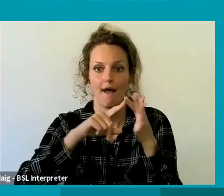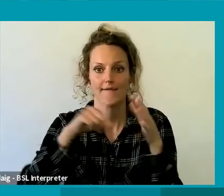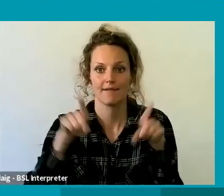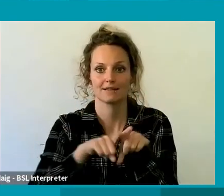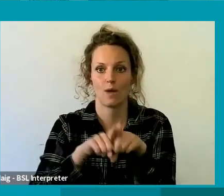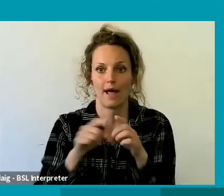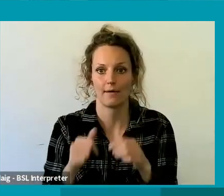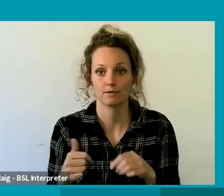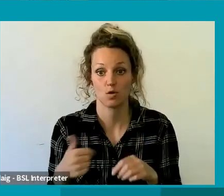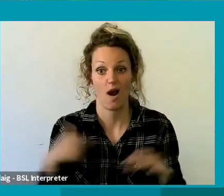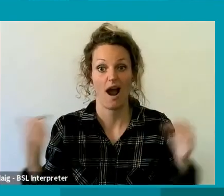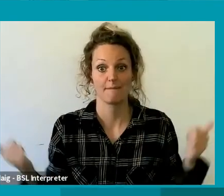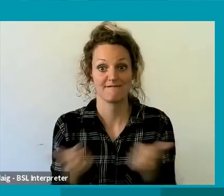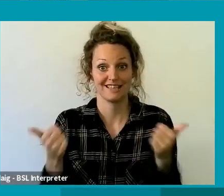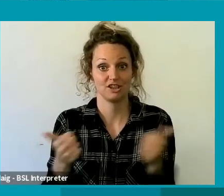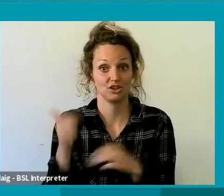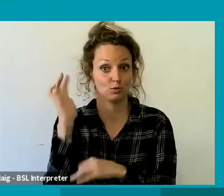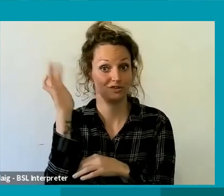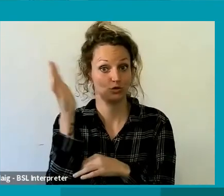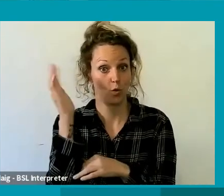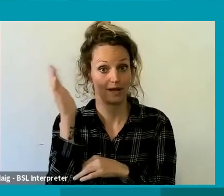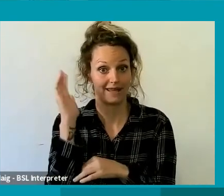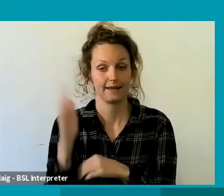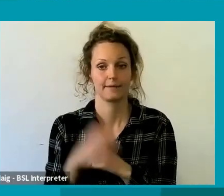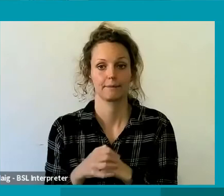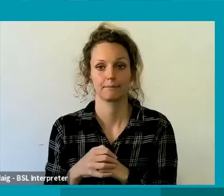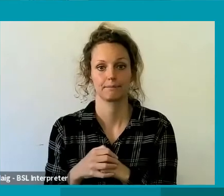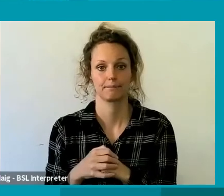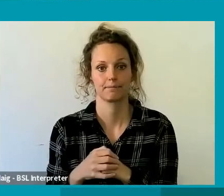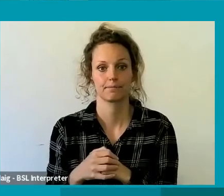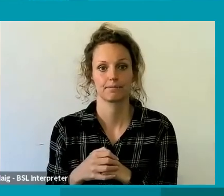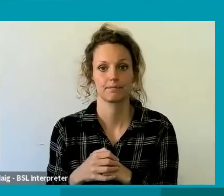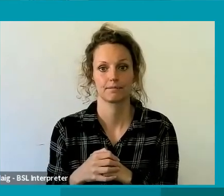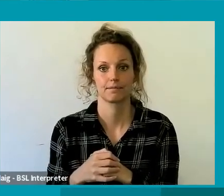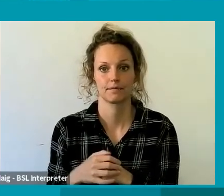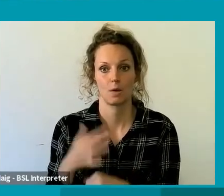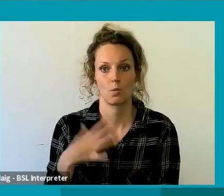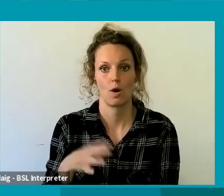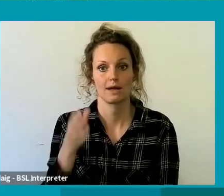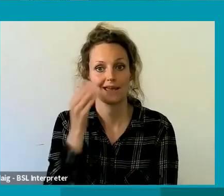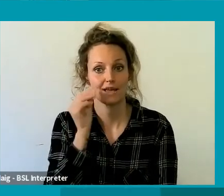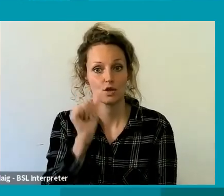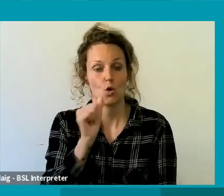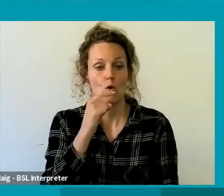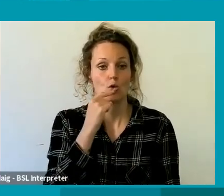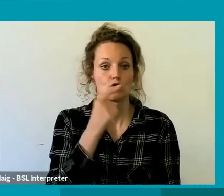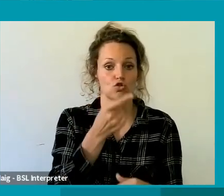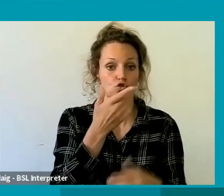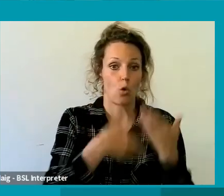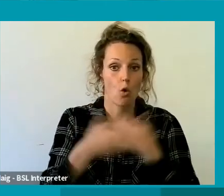I'm done with talking. I want to hear your stories. I want to hear what you think